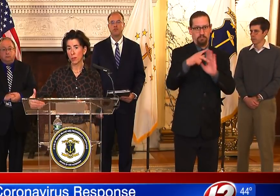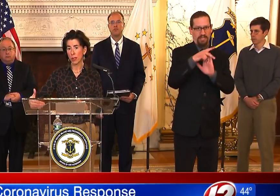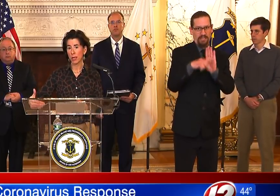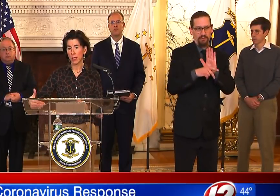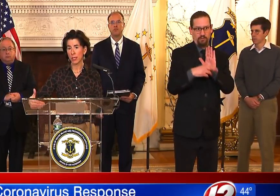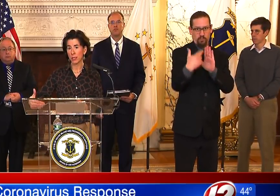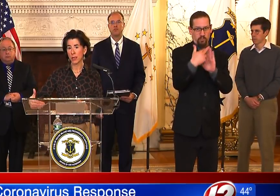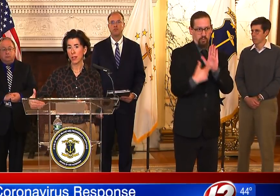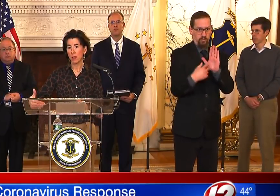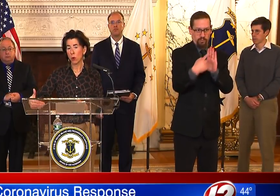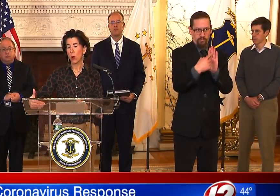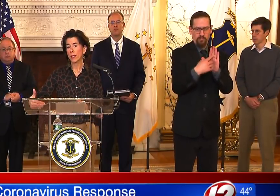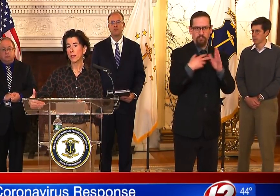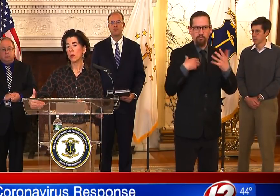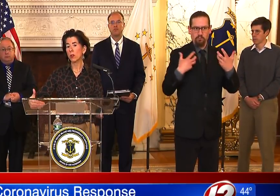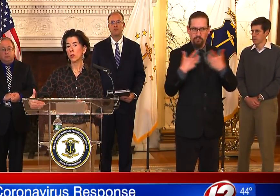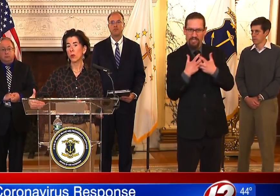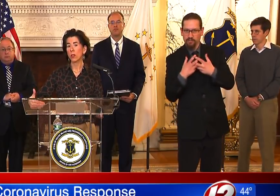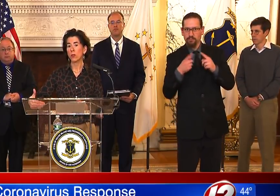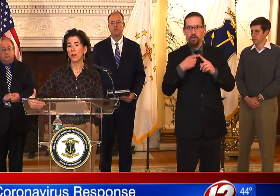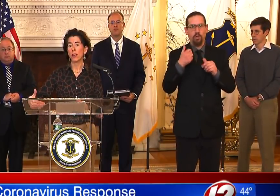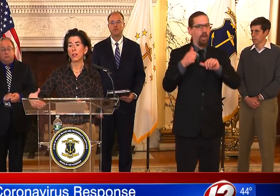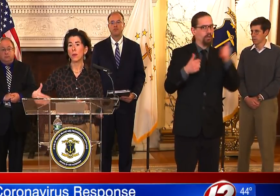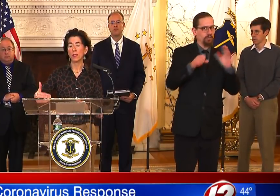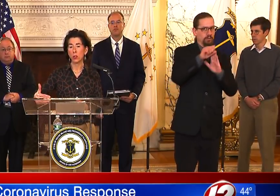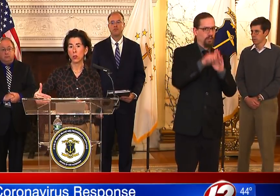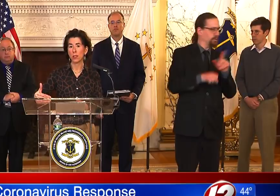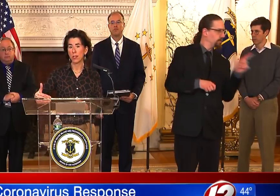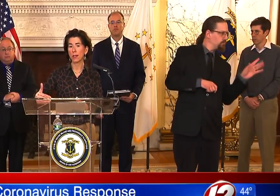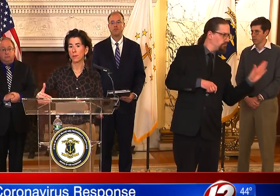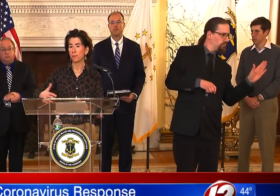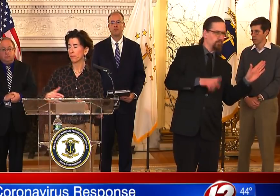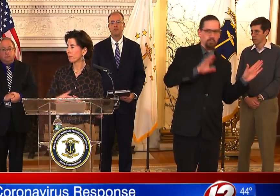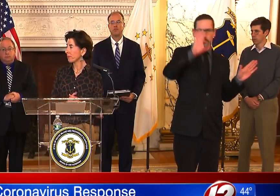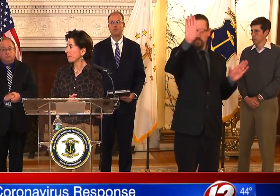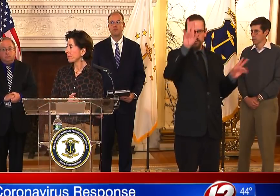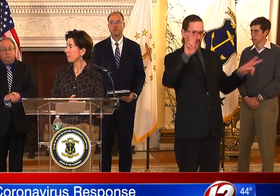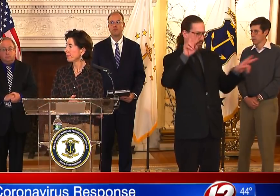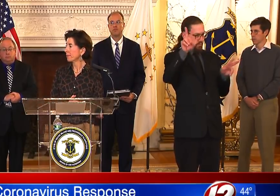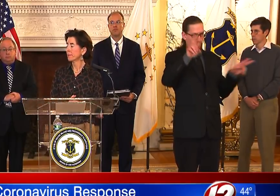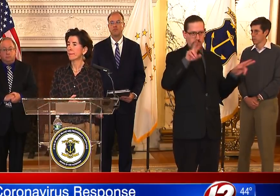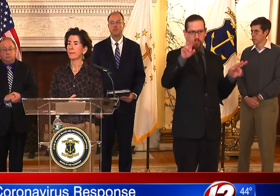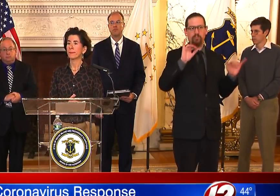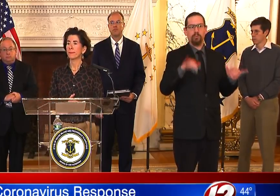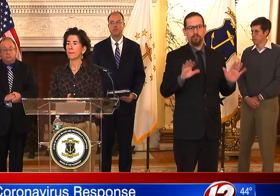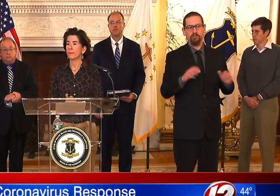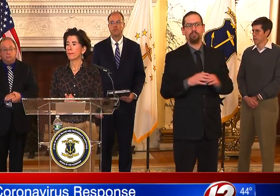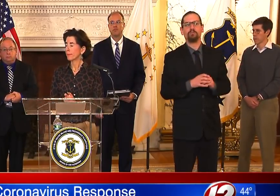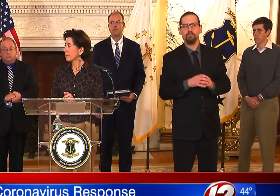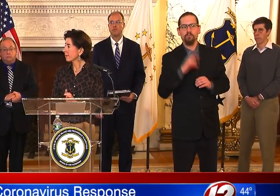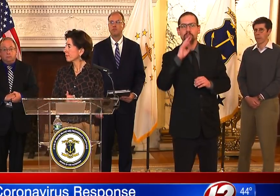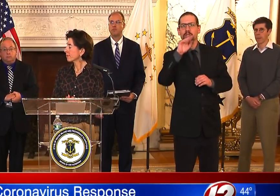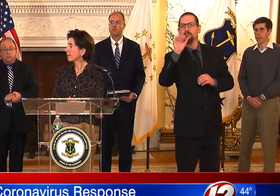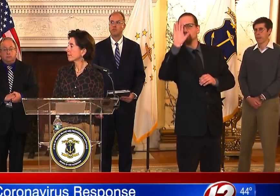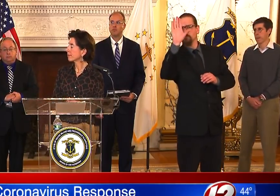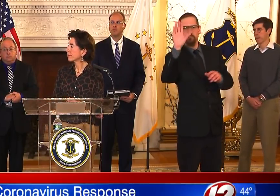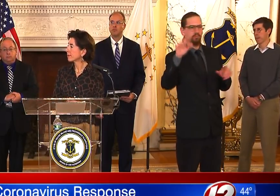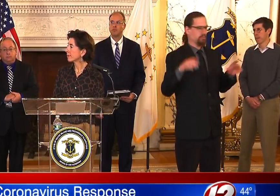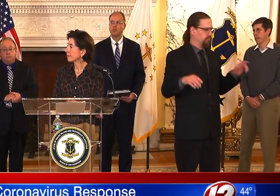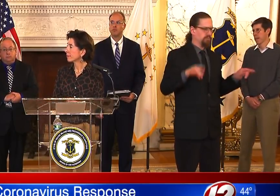THAT POINT, I AM TRYING TO MATCH UP OUR POLICIES WITH OUR NEIGHBORS. THE LIST ON OUR DBR WEBSITE IS SIMILAR TO WHAT PEOPLE FIND ON